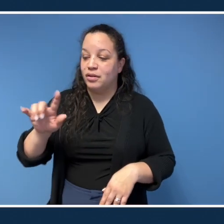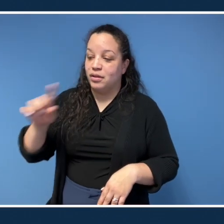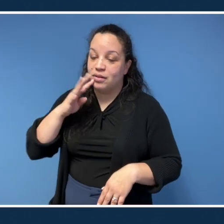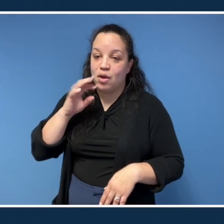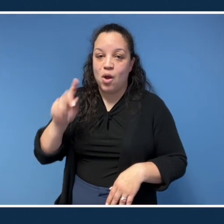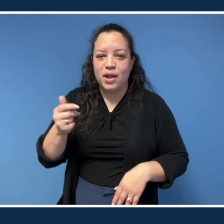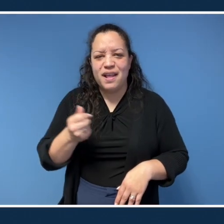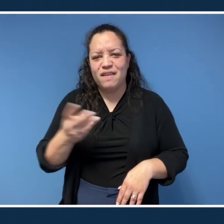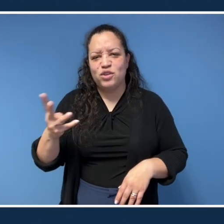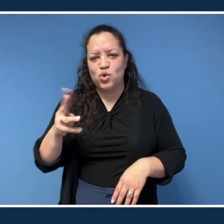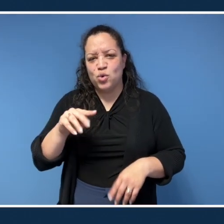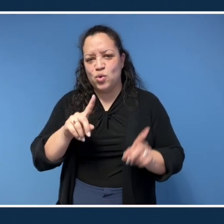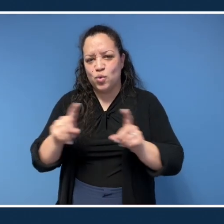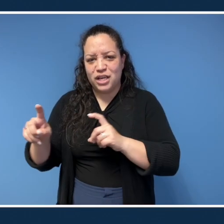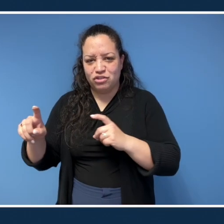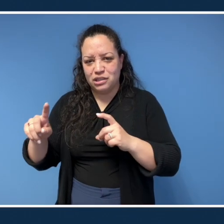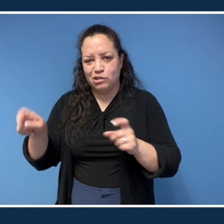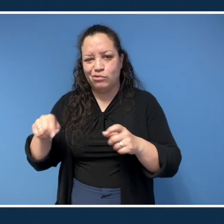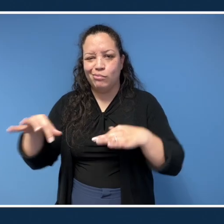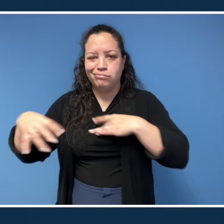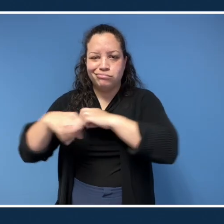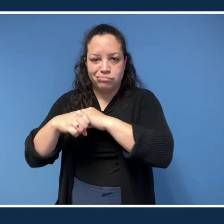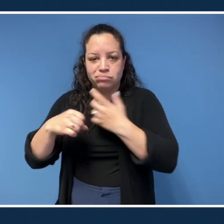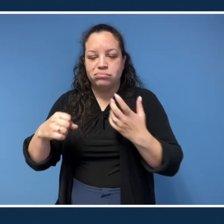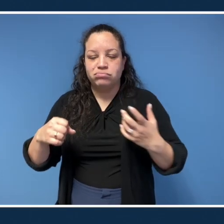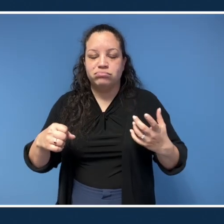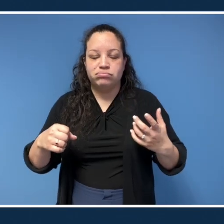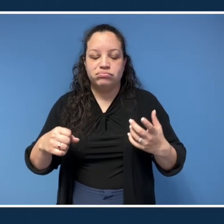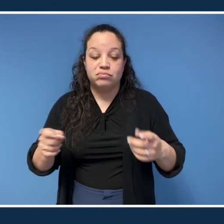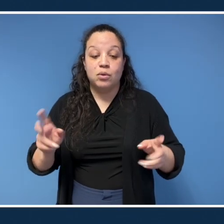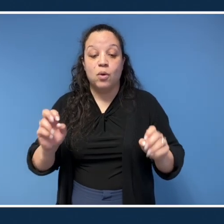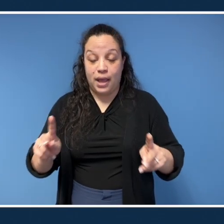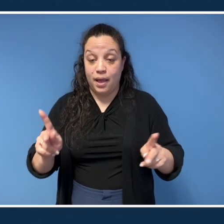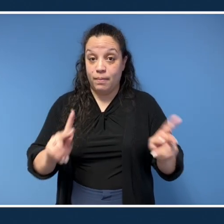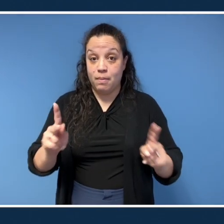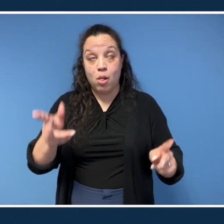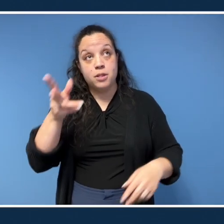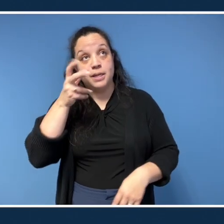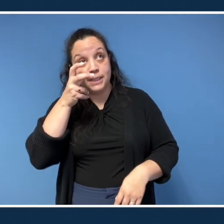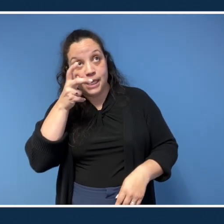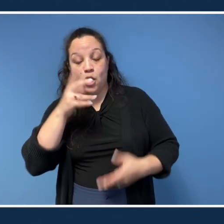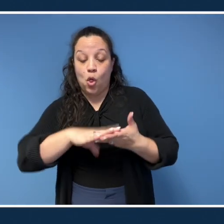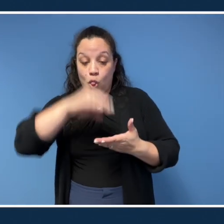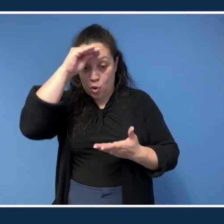couple of questions as we get ready to wrap here. Maybe as people are listening to this and learning or unlearning as we sometimes